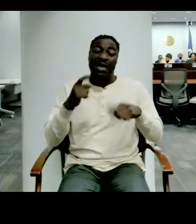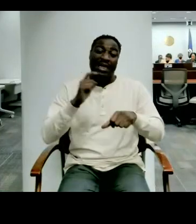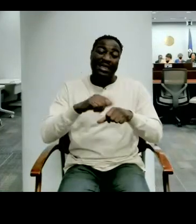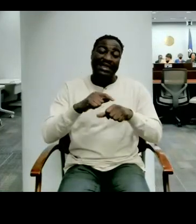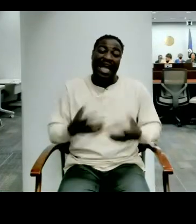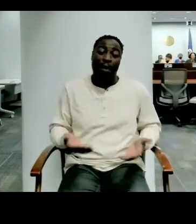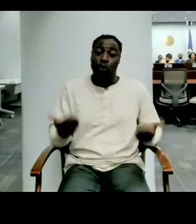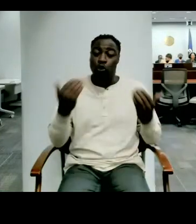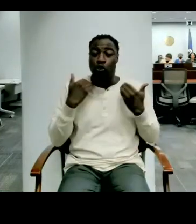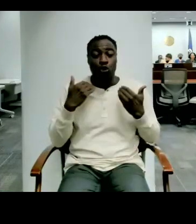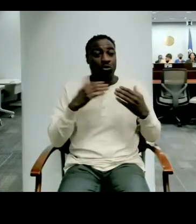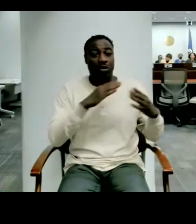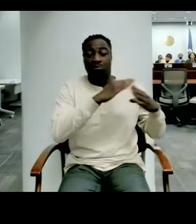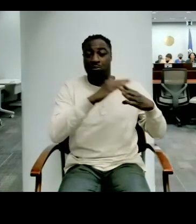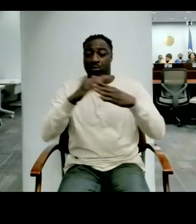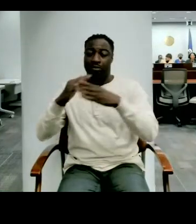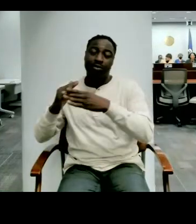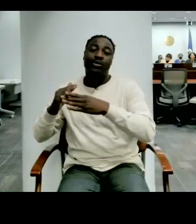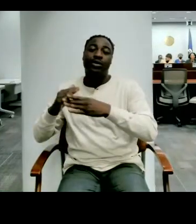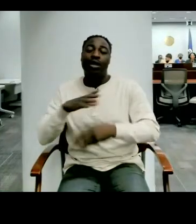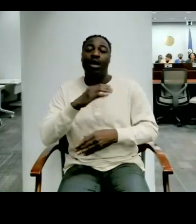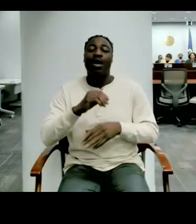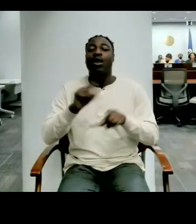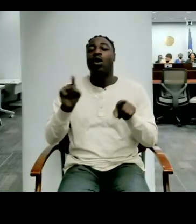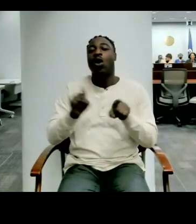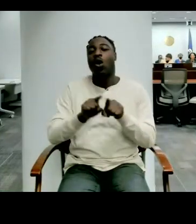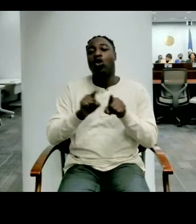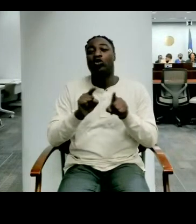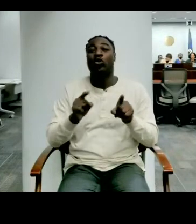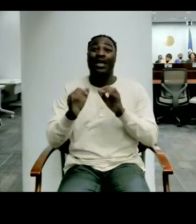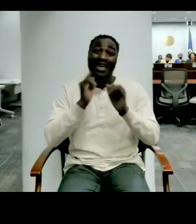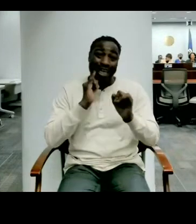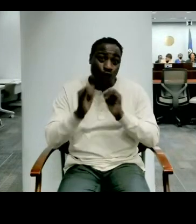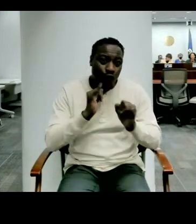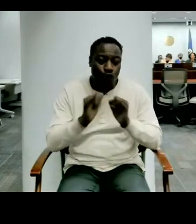the submission of inquiry and interview before an individual can file a charge.